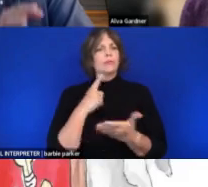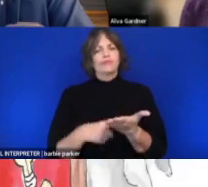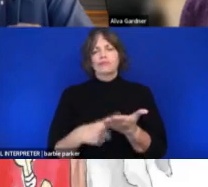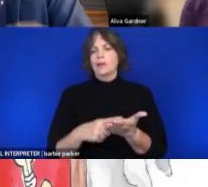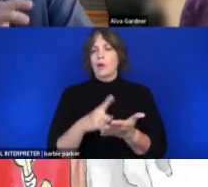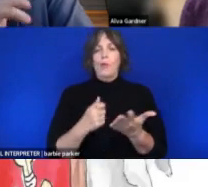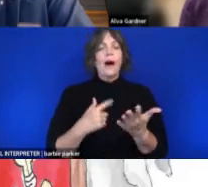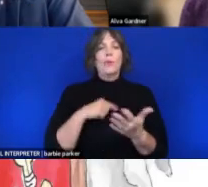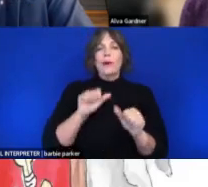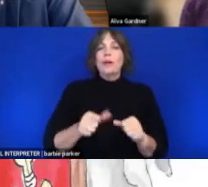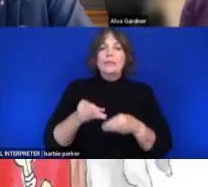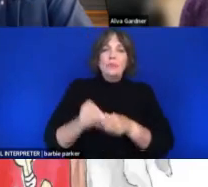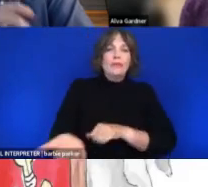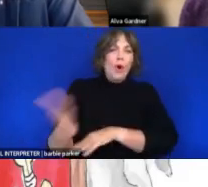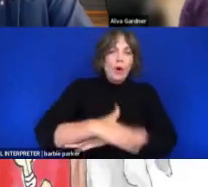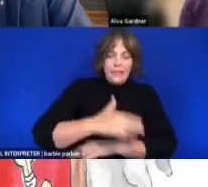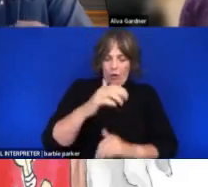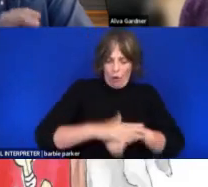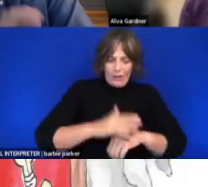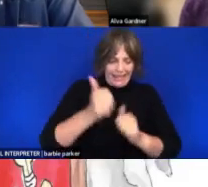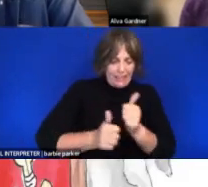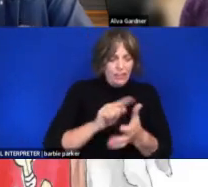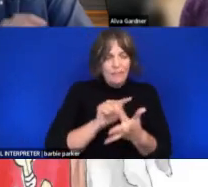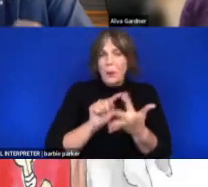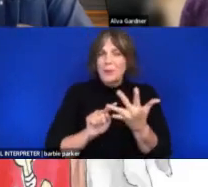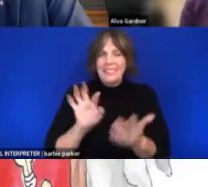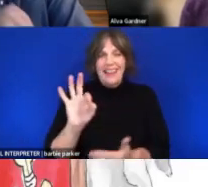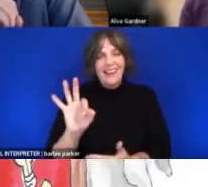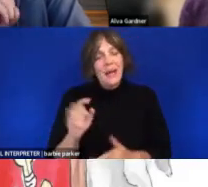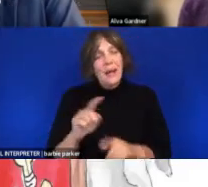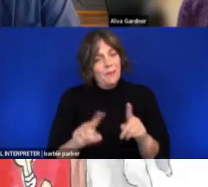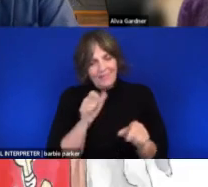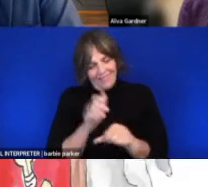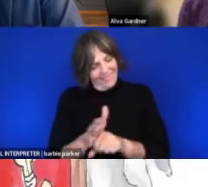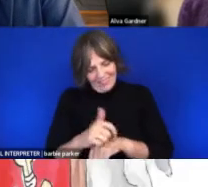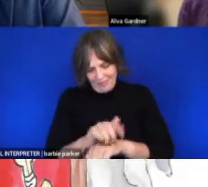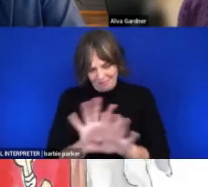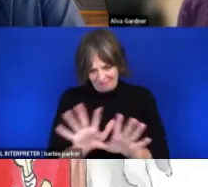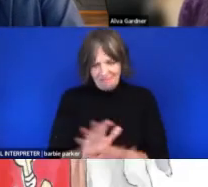a day on each of these things, and we don't have that much time to do that. So I'll quickly give